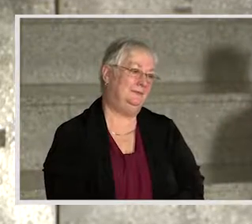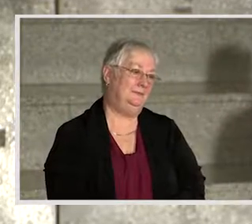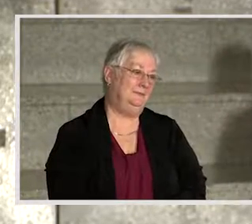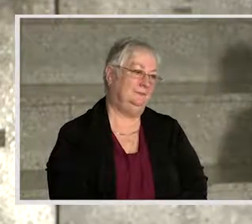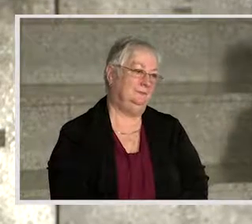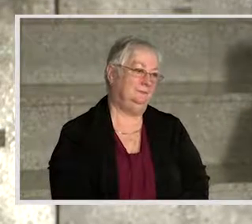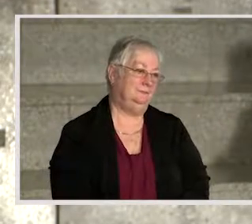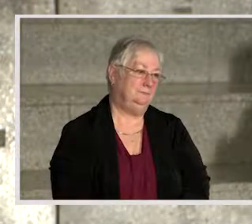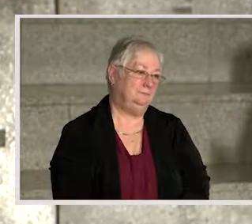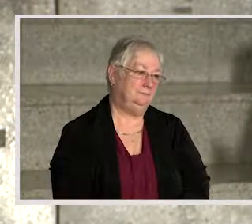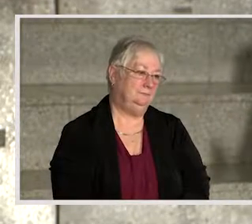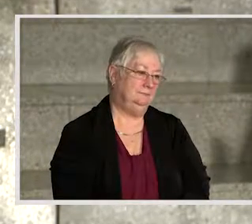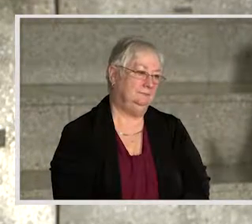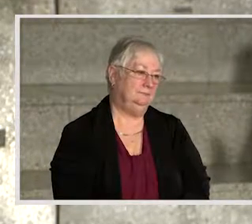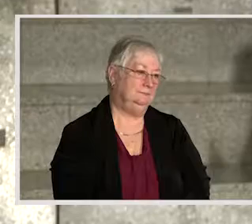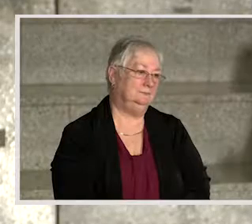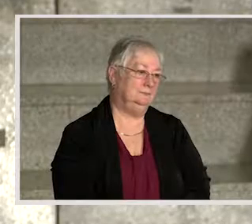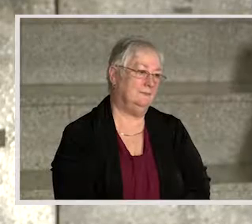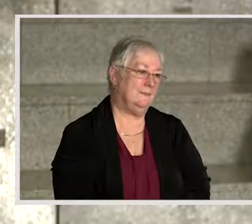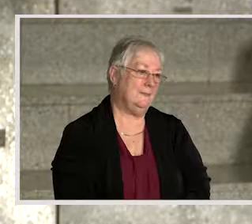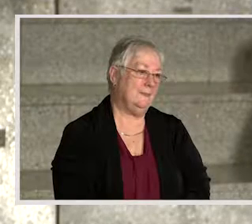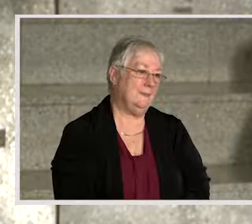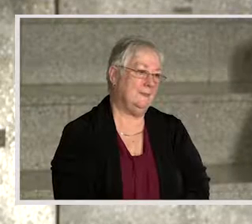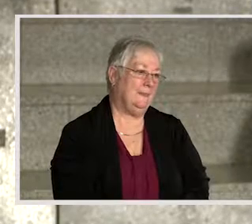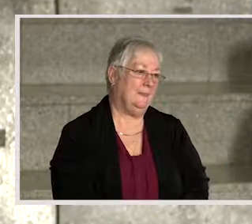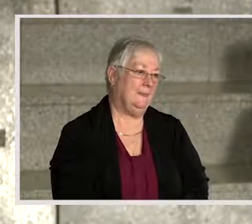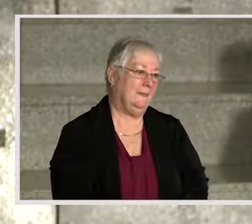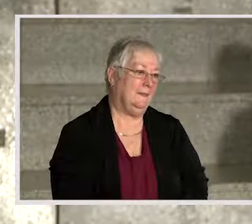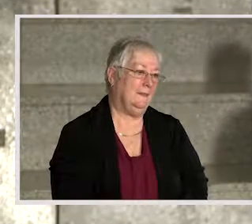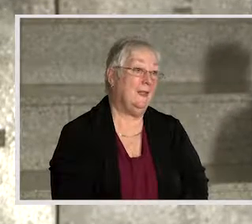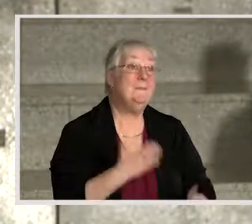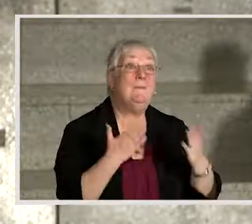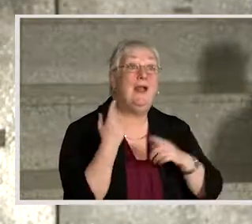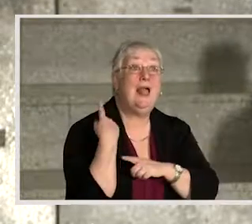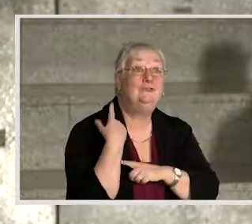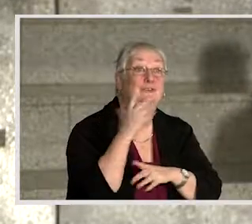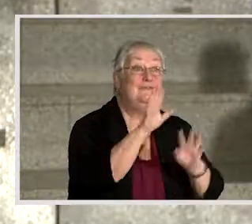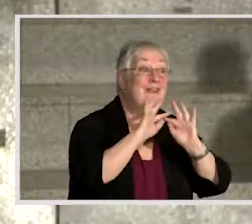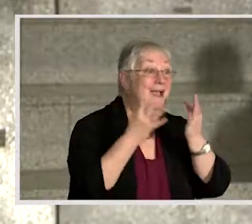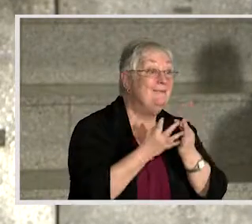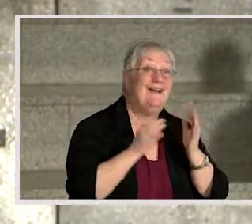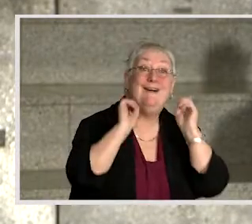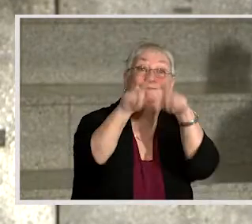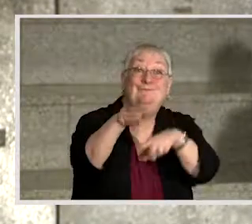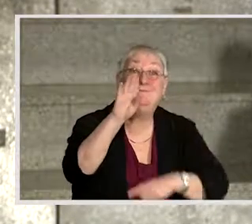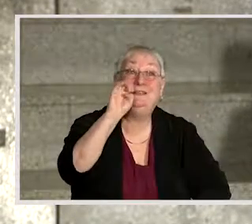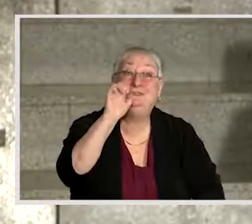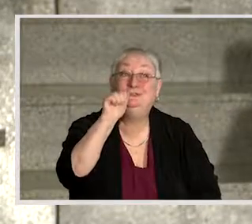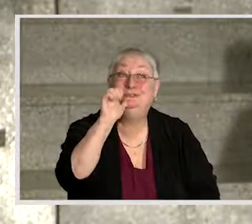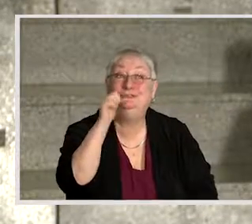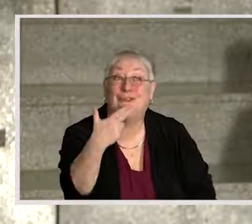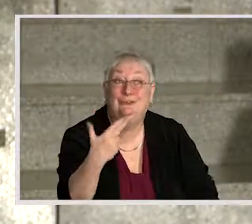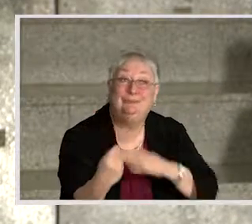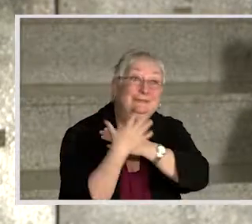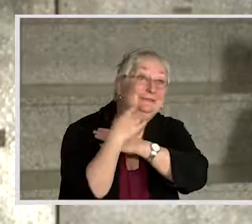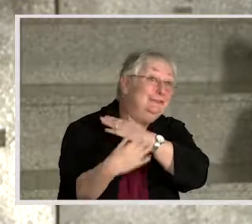OR IN SOME CASES UNFORTUNATELY YOU MAY HAVE HAD LAST YEAR AN UNEXPECTED EVENT IN YOUR LIFE